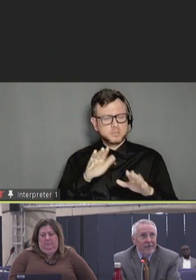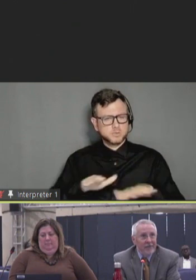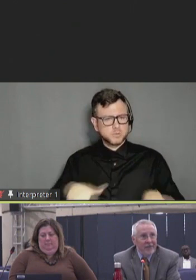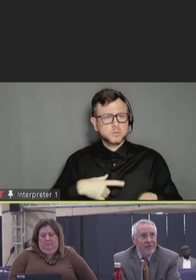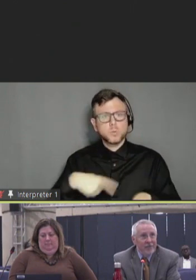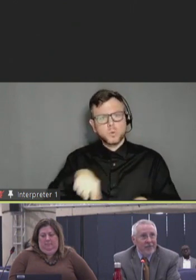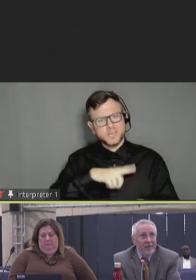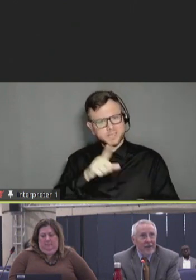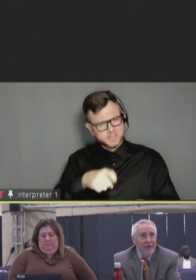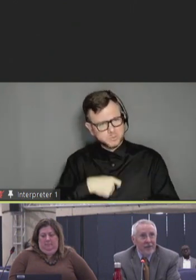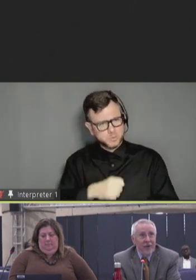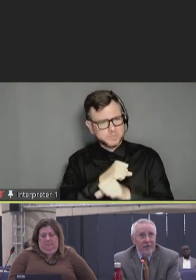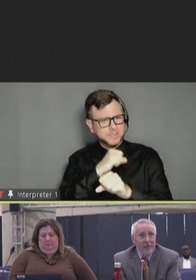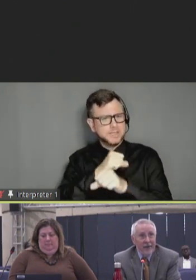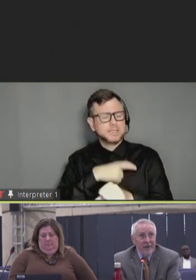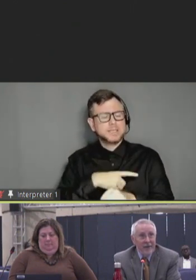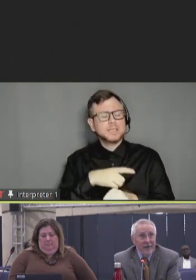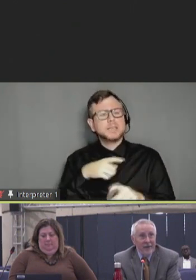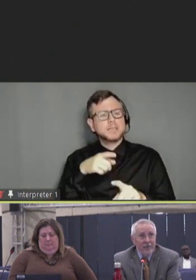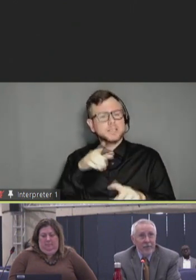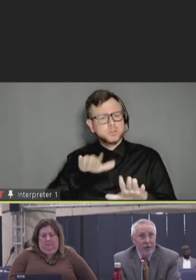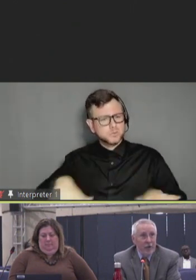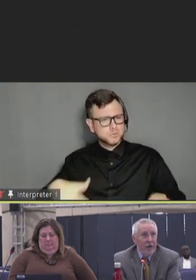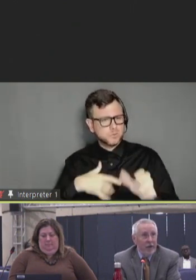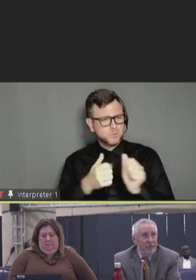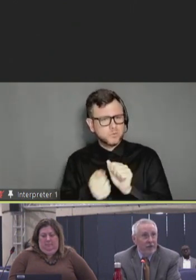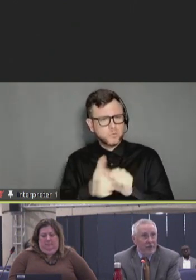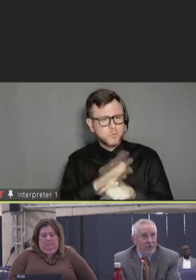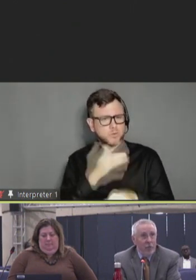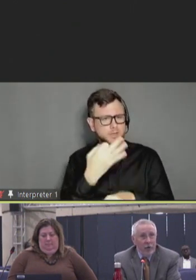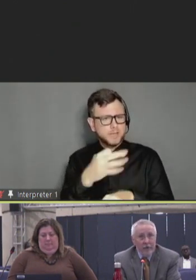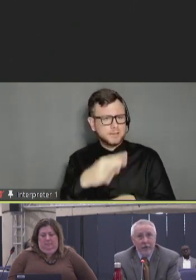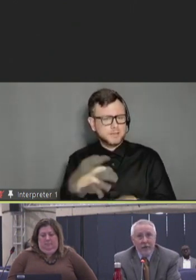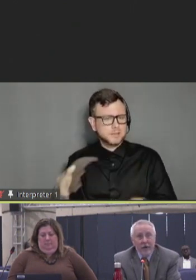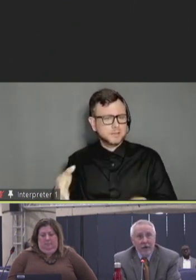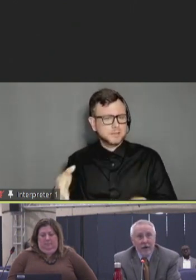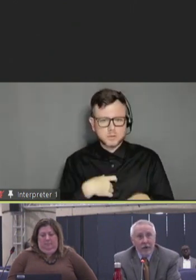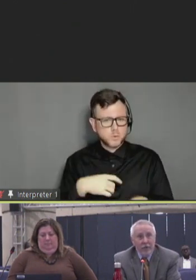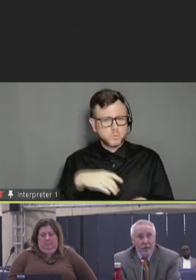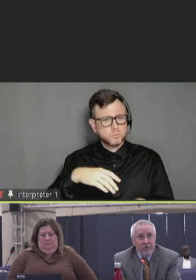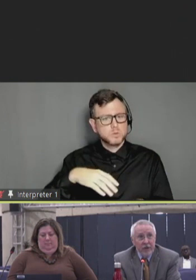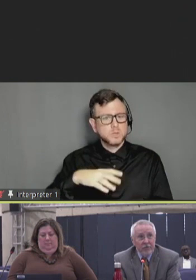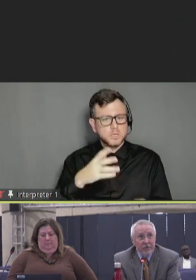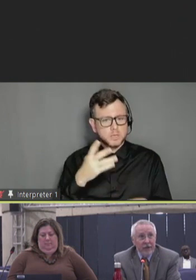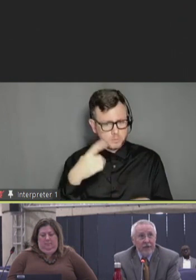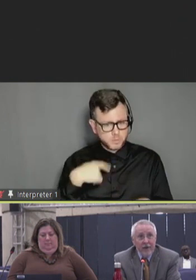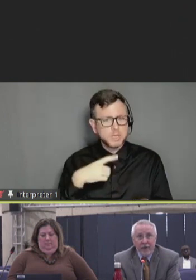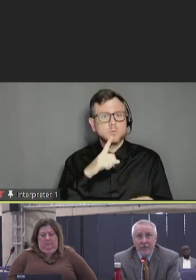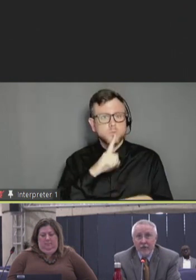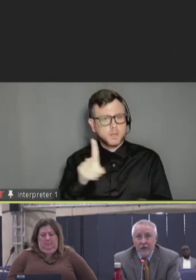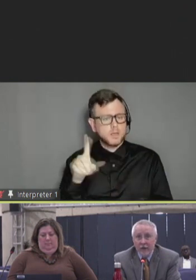kids against COVID-19 that's been unrealized to this point with a very safe and effective vaccine.